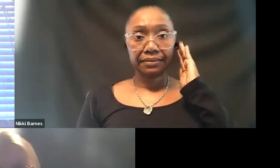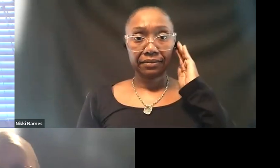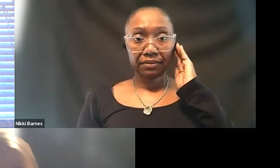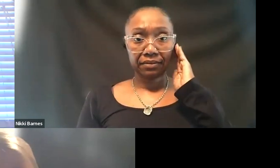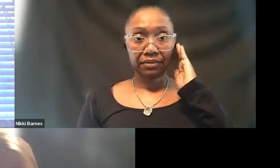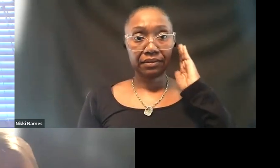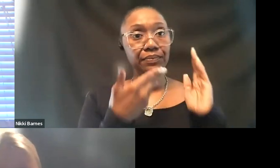I don't work profit guys. I was raised with that baby.